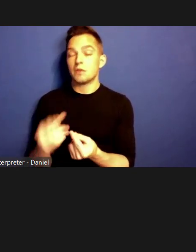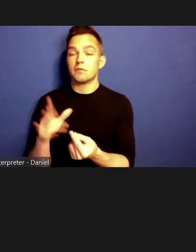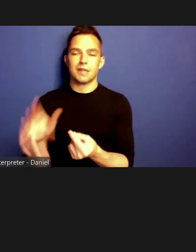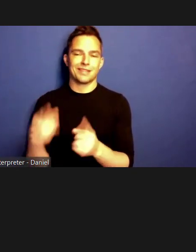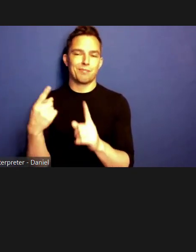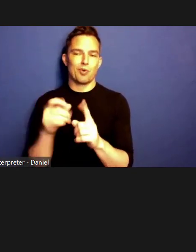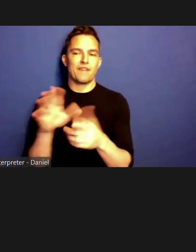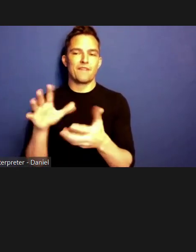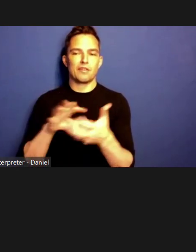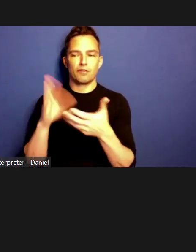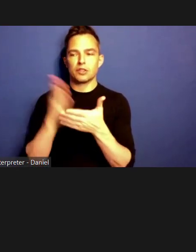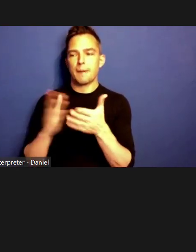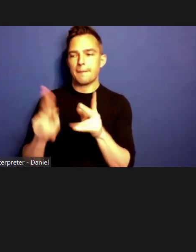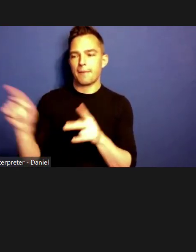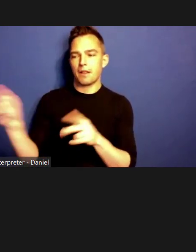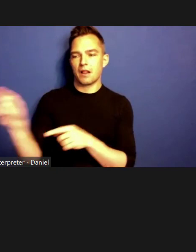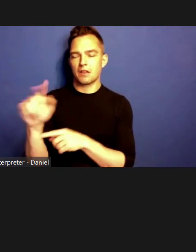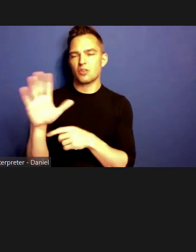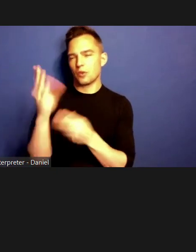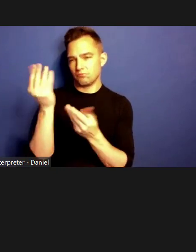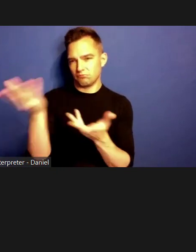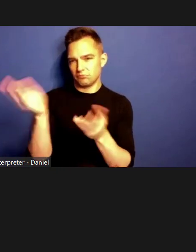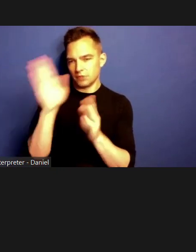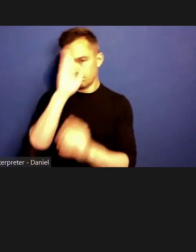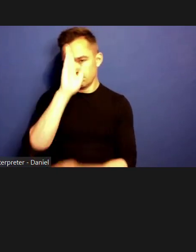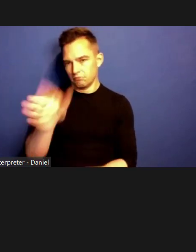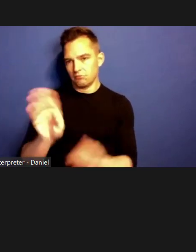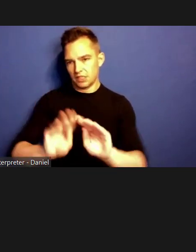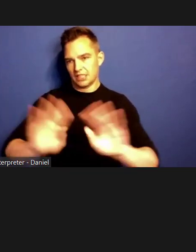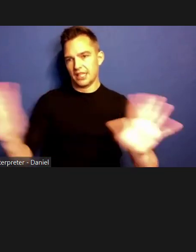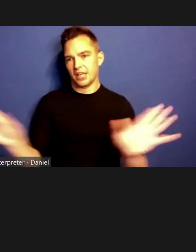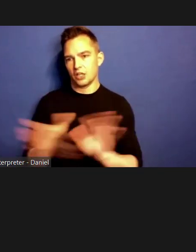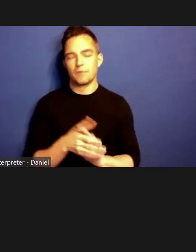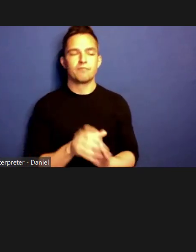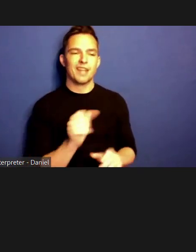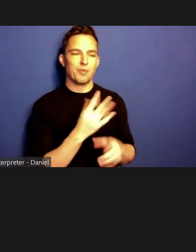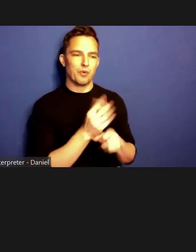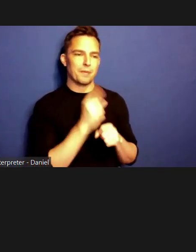William Eiserman: Yeah, we like to make this analogy.